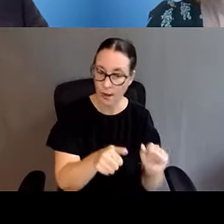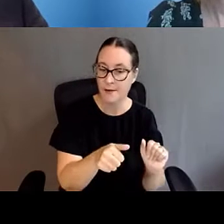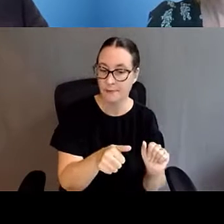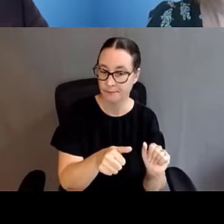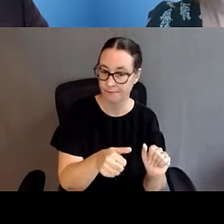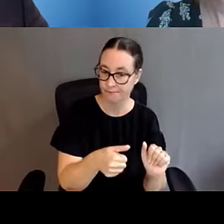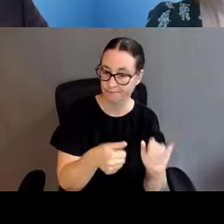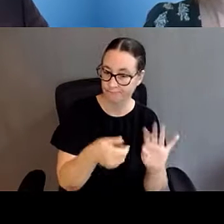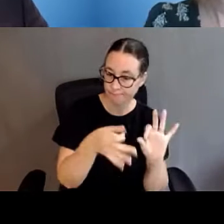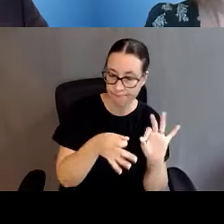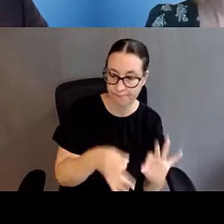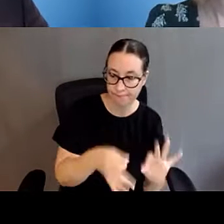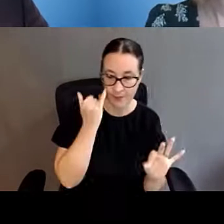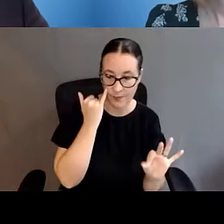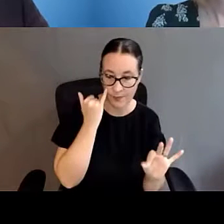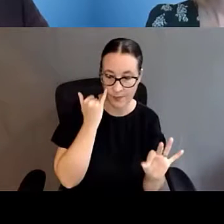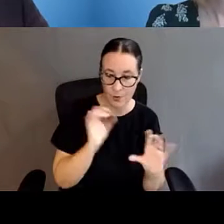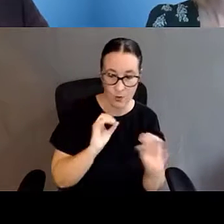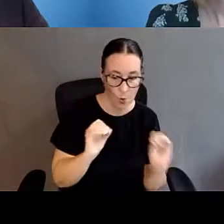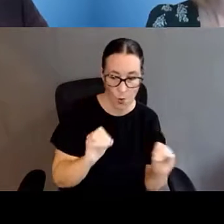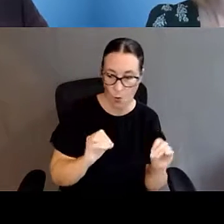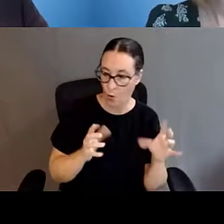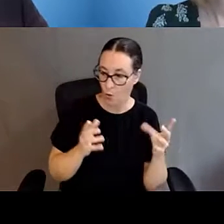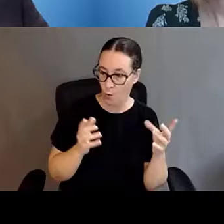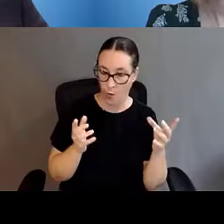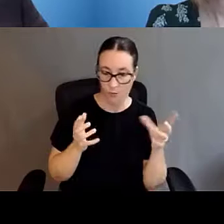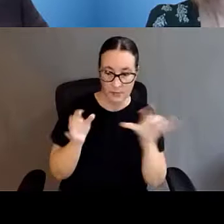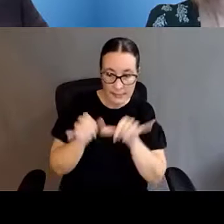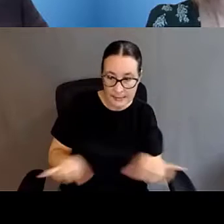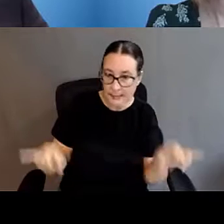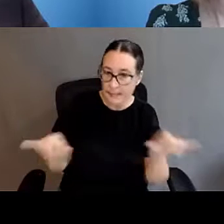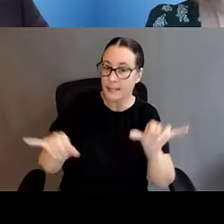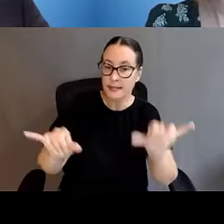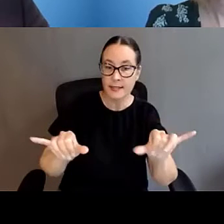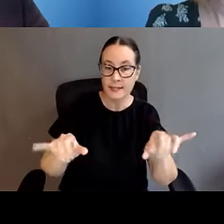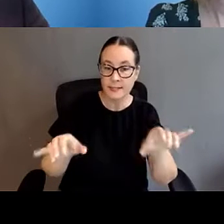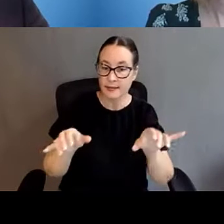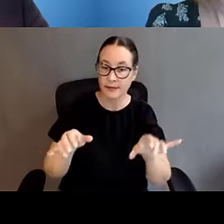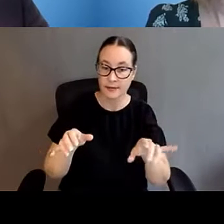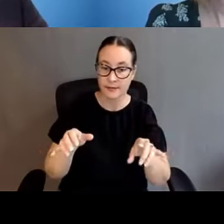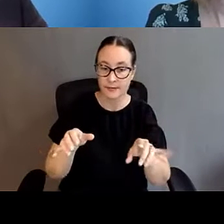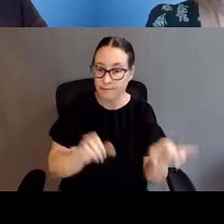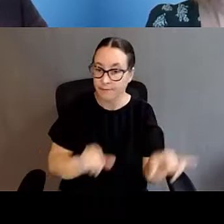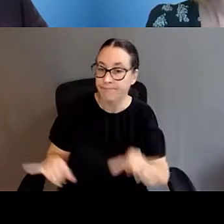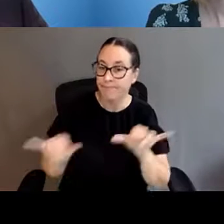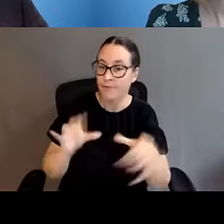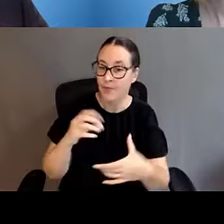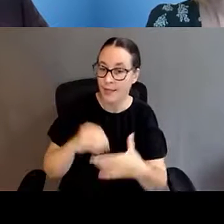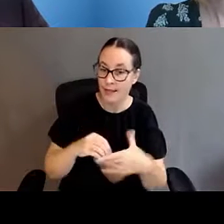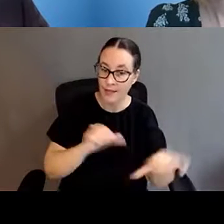no sort of consensus standards within your scientific field for actually applying to the data